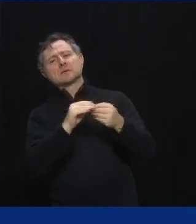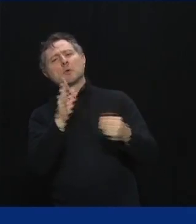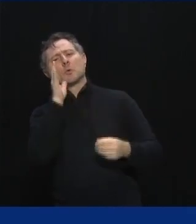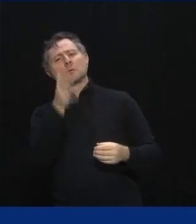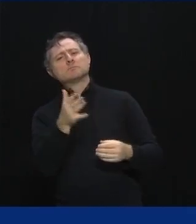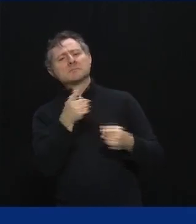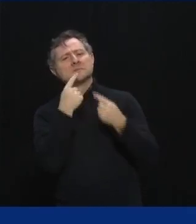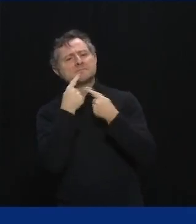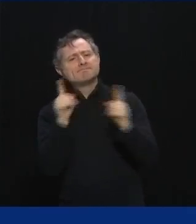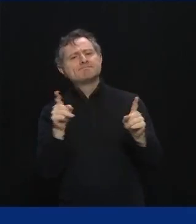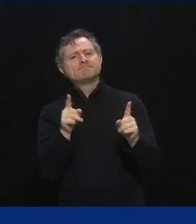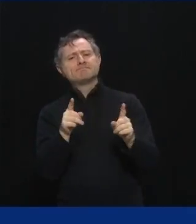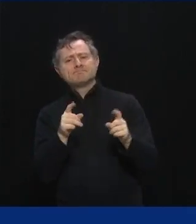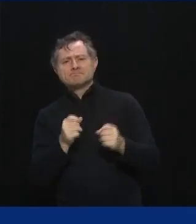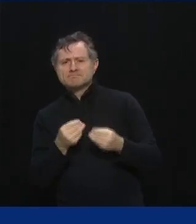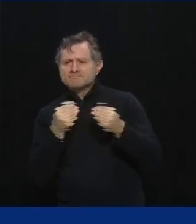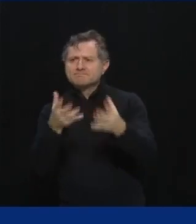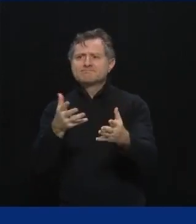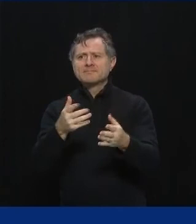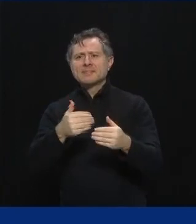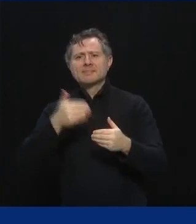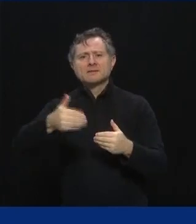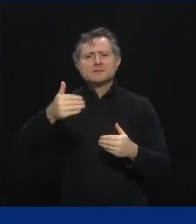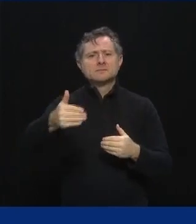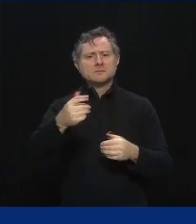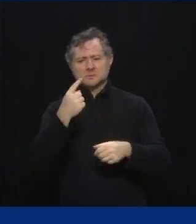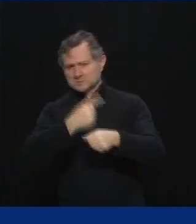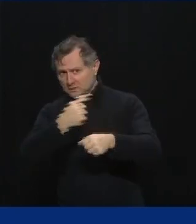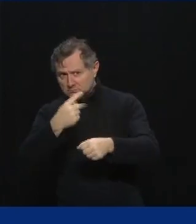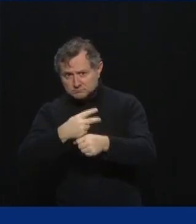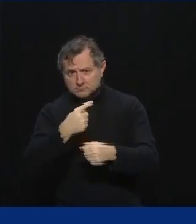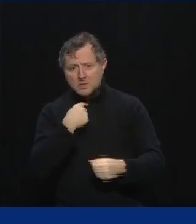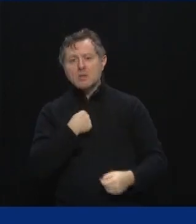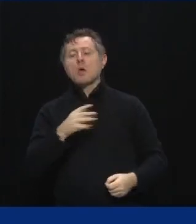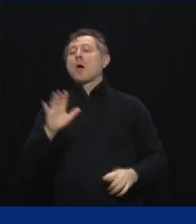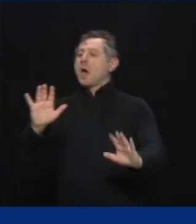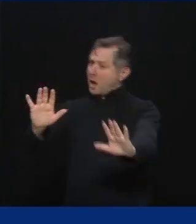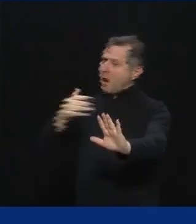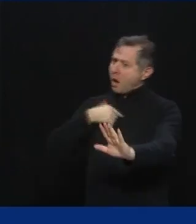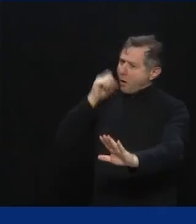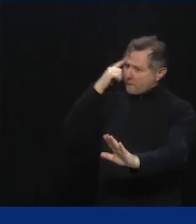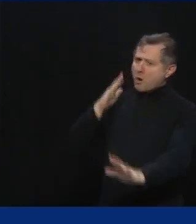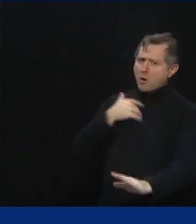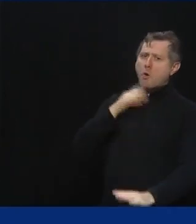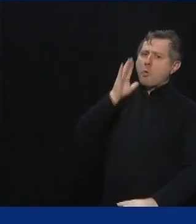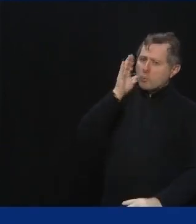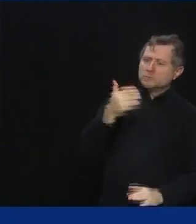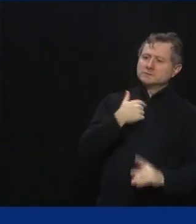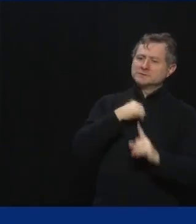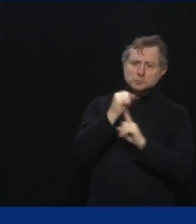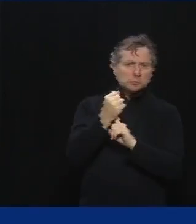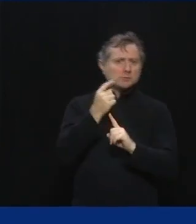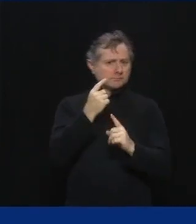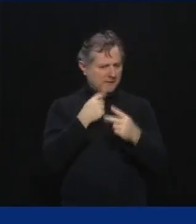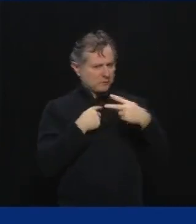WHY WON'T YOU ENDORSE? SHE WAS CHOSEN BY THE PEOPLE, YOU KNOW, YOU SUGGEST THAT YOU'RE GOING ON SPEND THE --